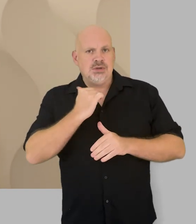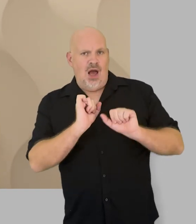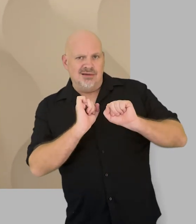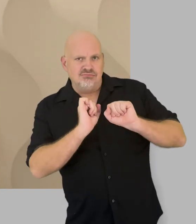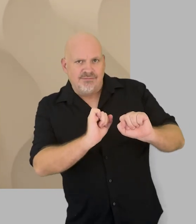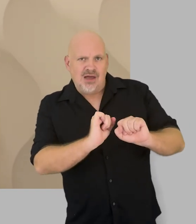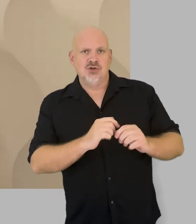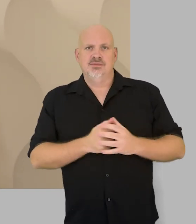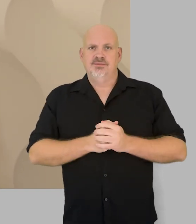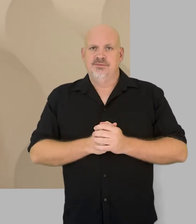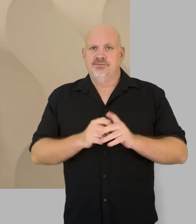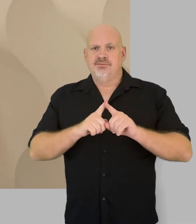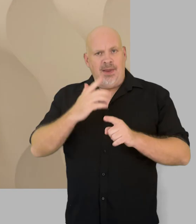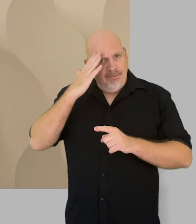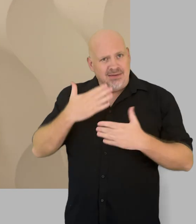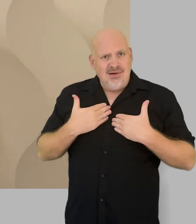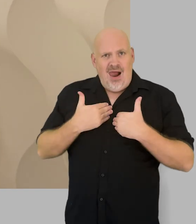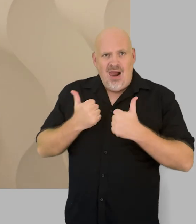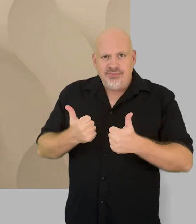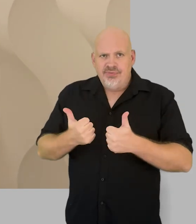with longitudinal data being particularly limited.